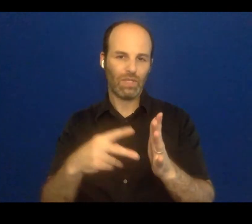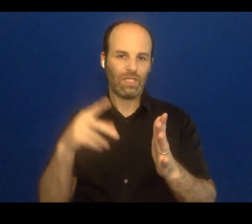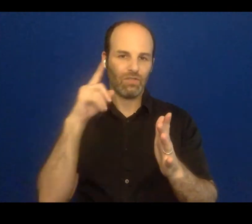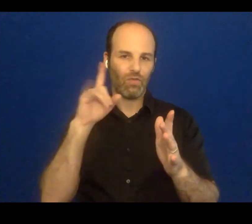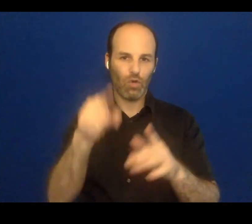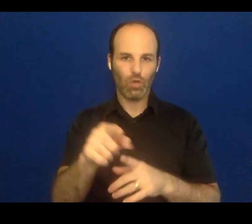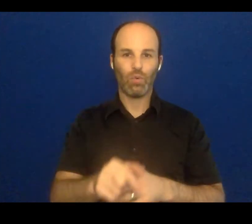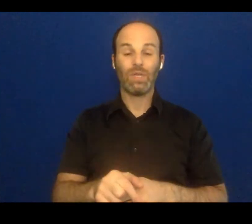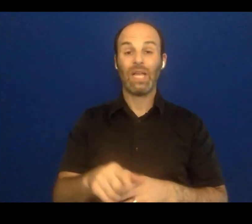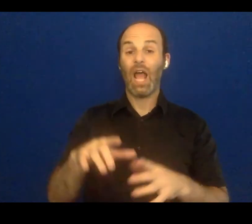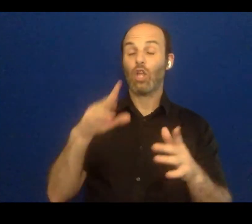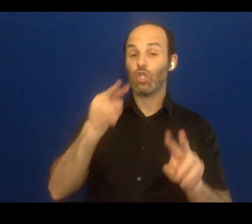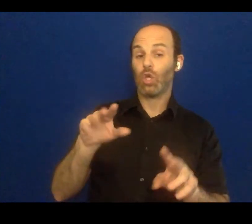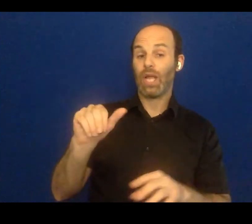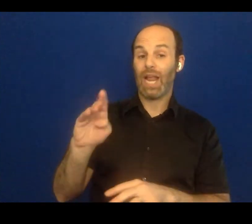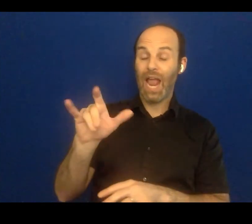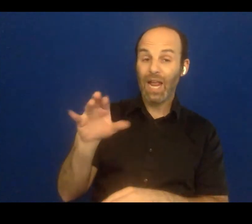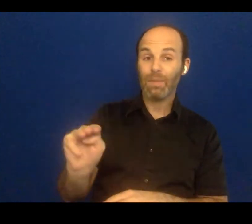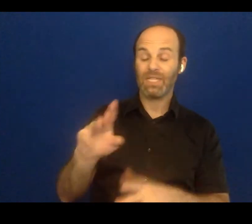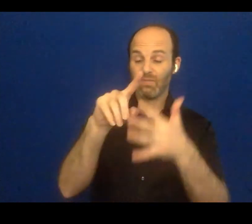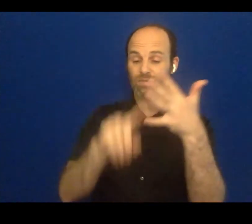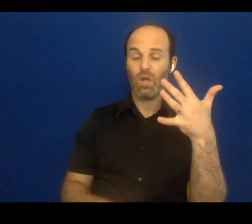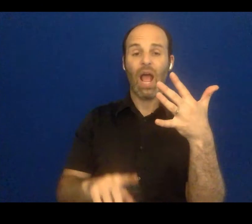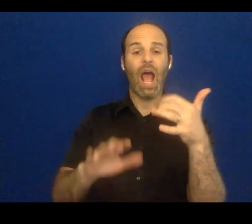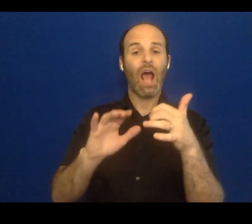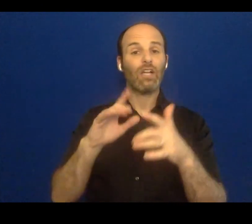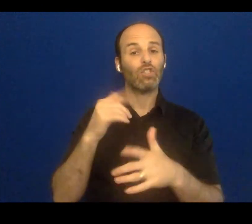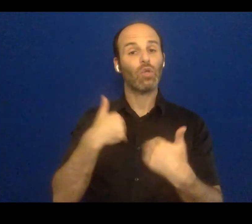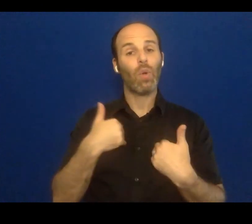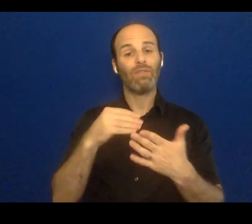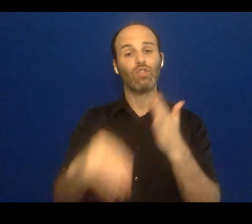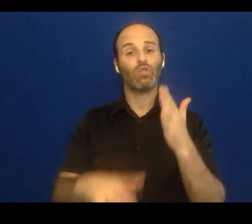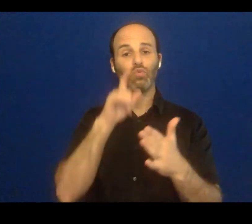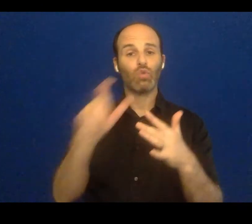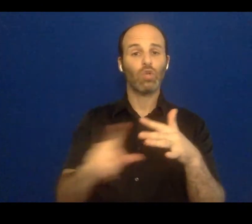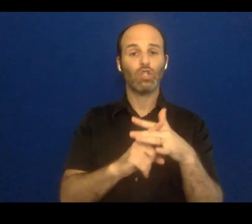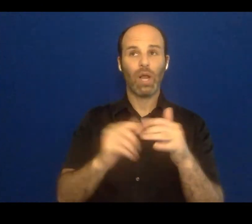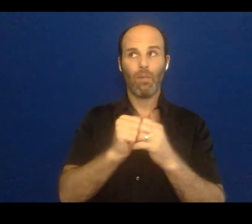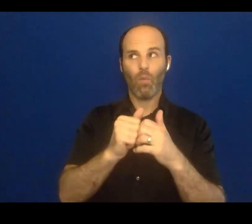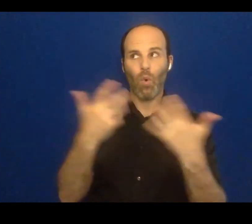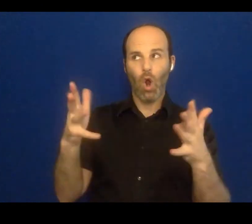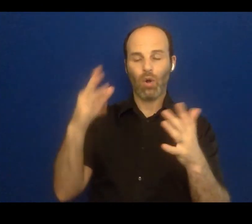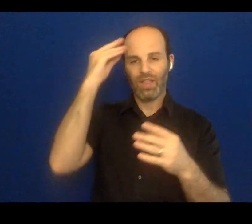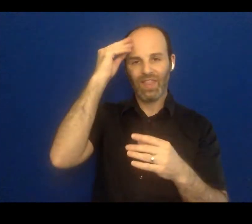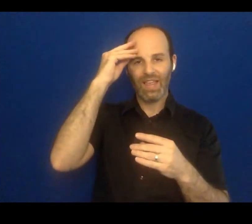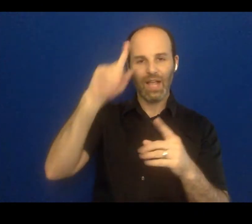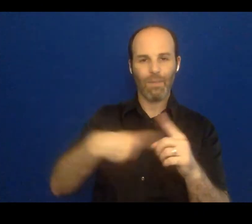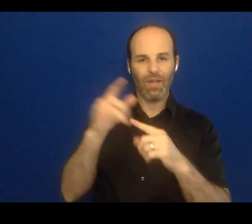ABLEISM AND ALL THESE THINGS ARE COMING IN. SO YOU HAVE STUDENTS COMING WITH THESE THOUGHTS IN MIND. SO THE IDEA OF TALKING ABOUT IT